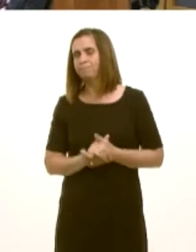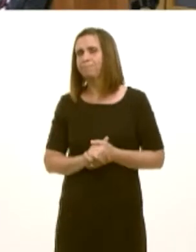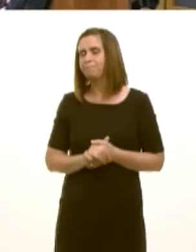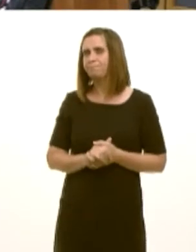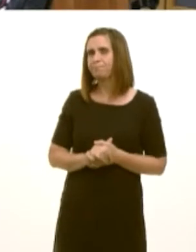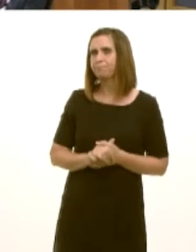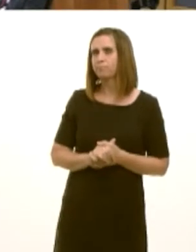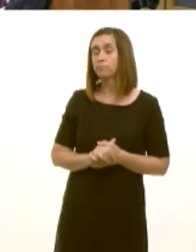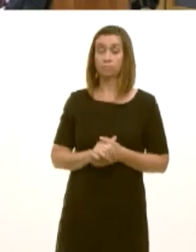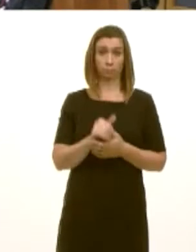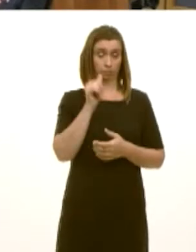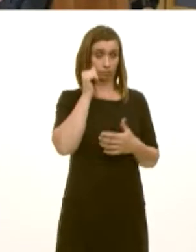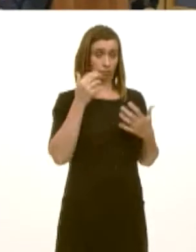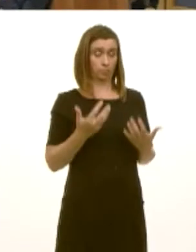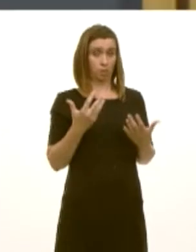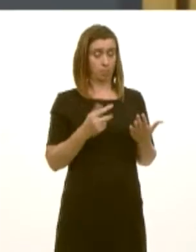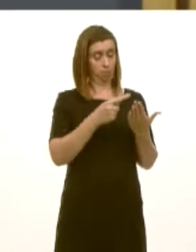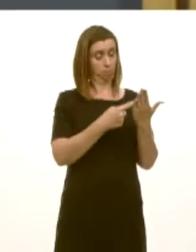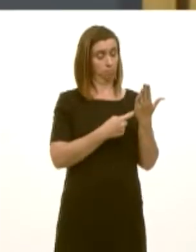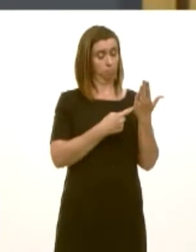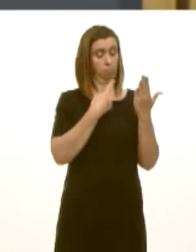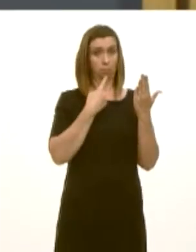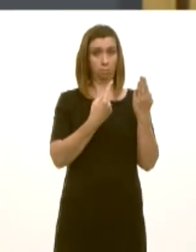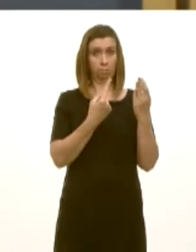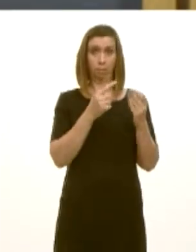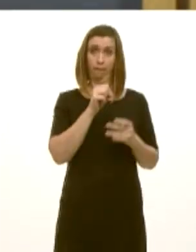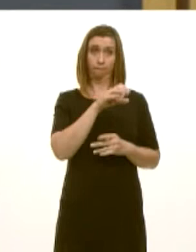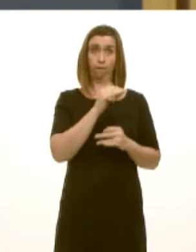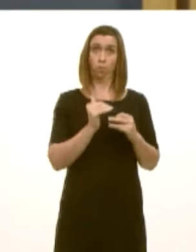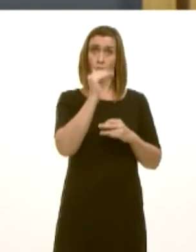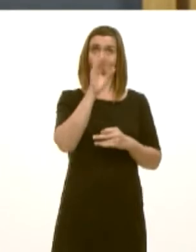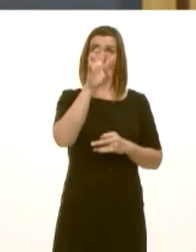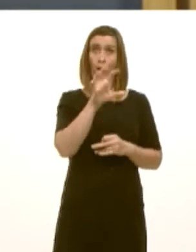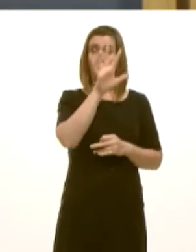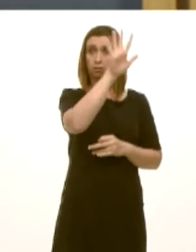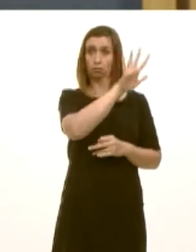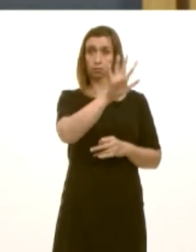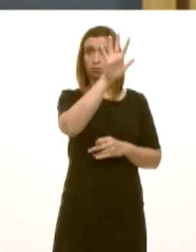The current plans include one site in north Wales, in Hawarden, where there will be a